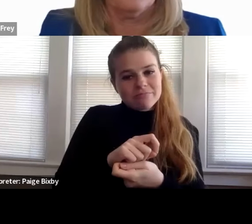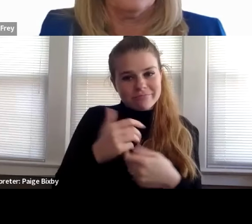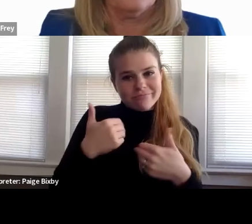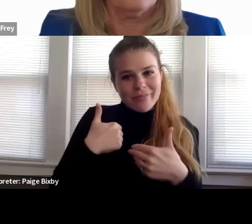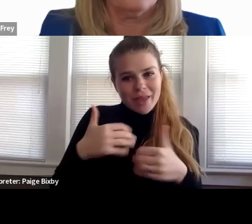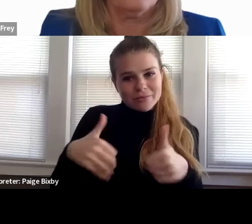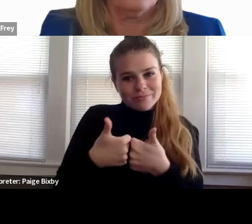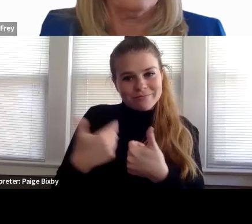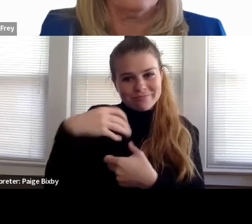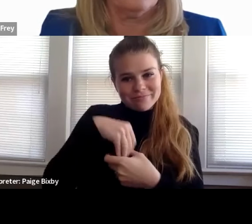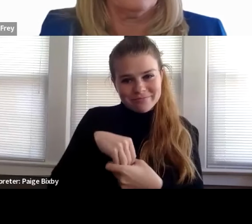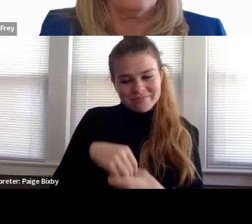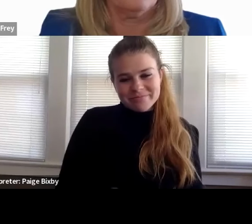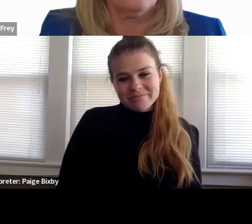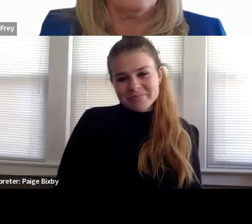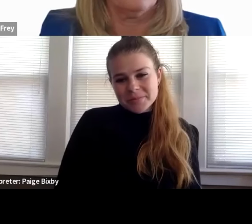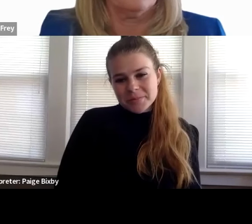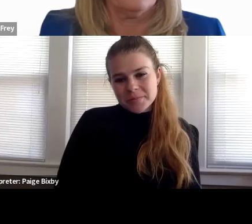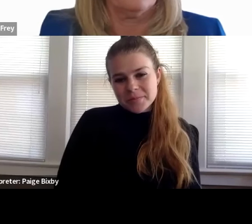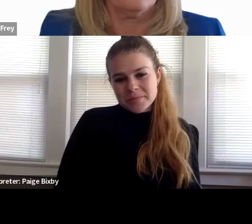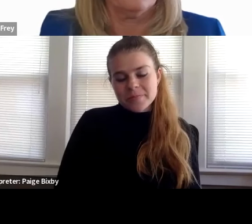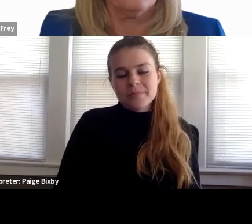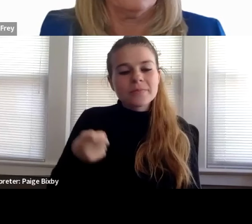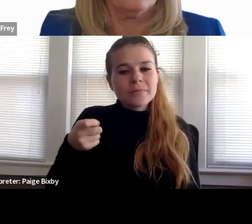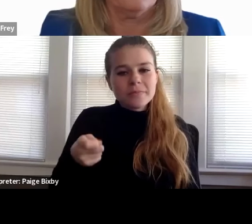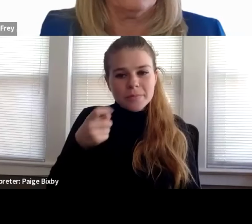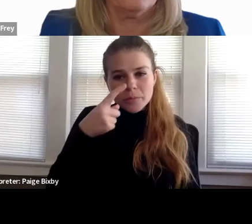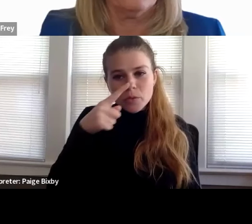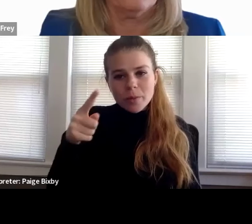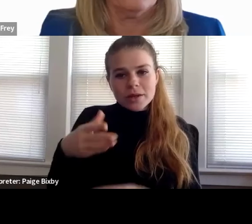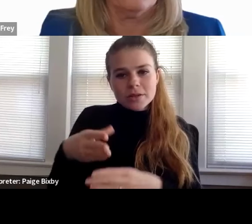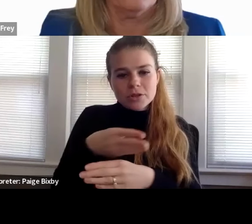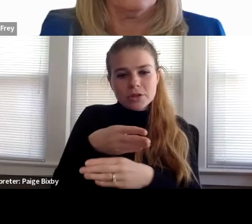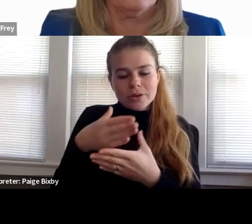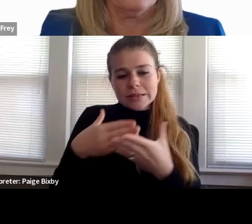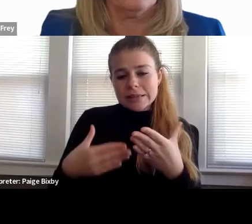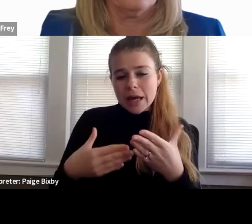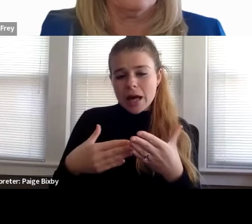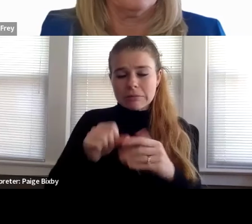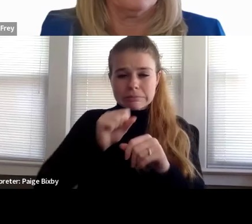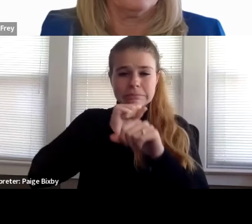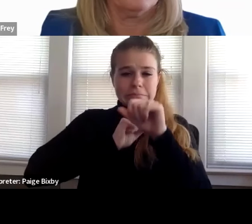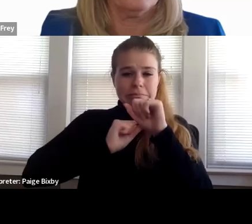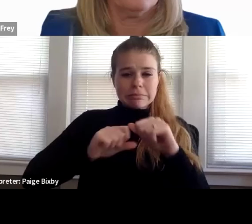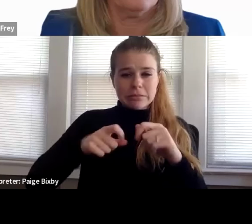So, Judge, would you be open to sharing any difficulties that you experienced in this process